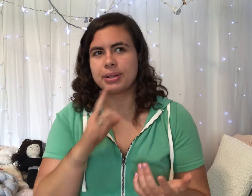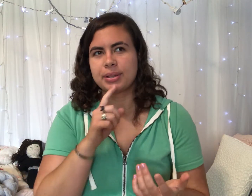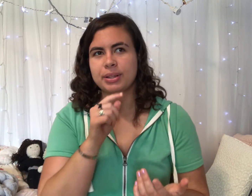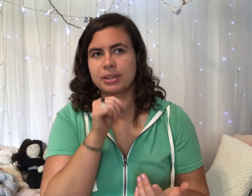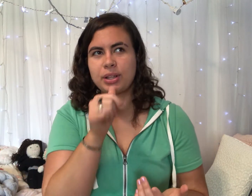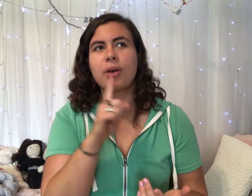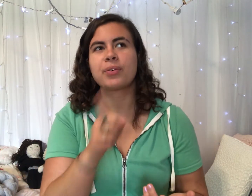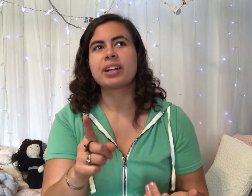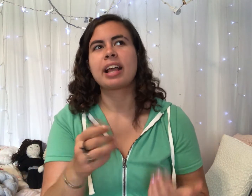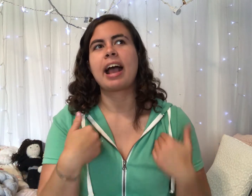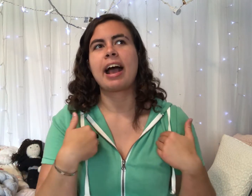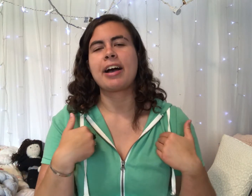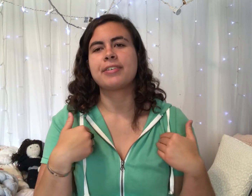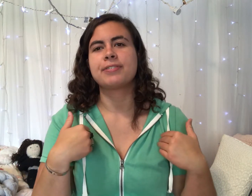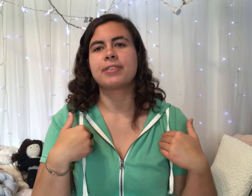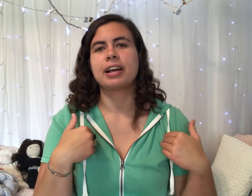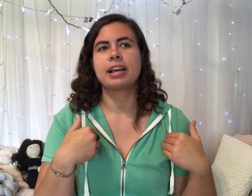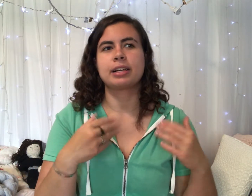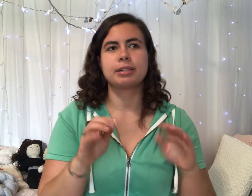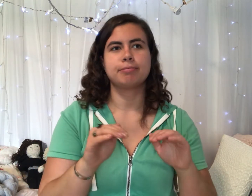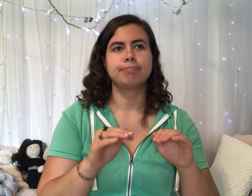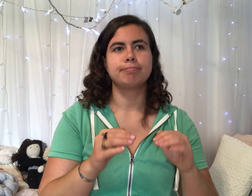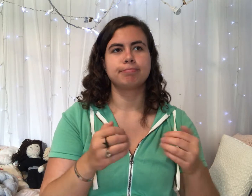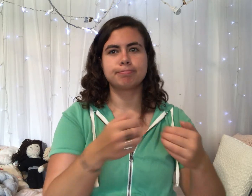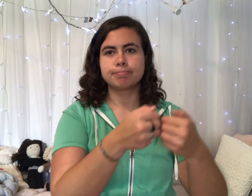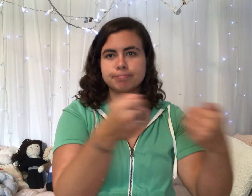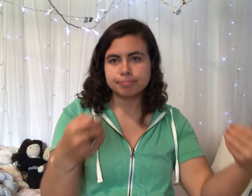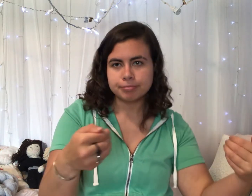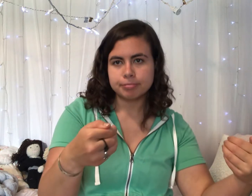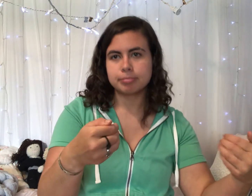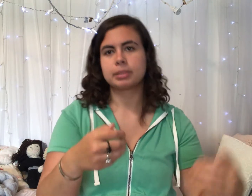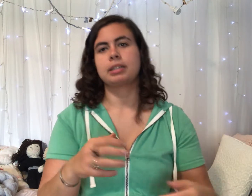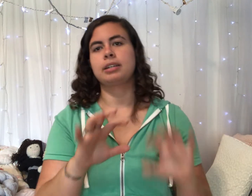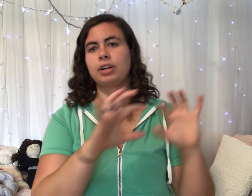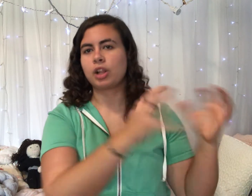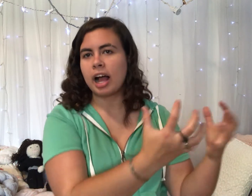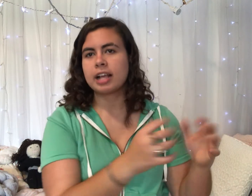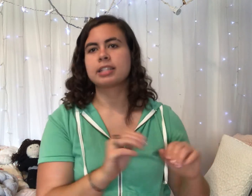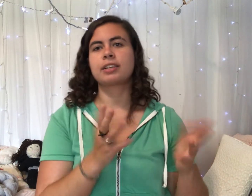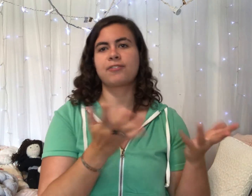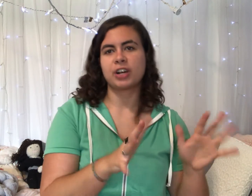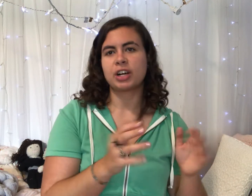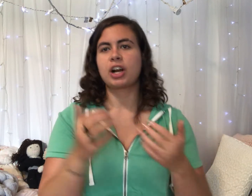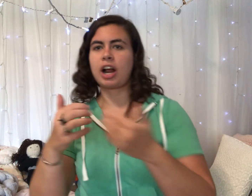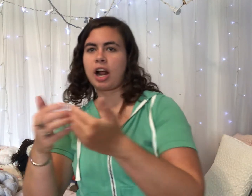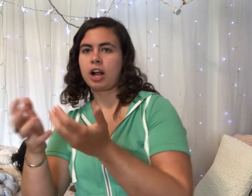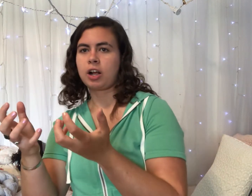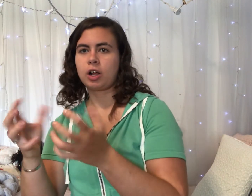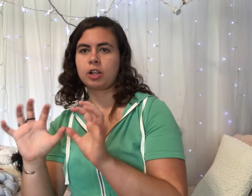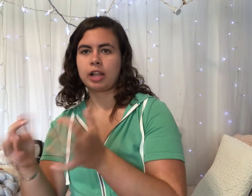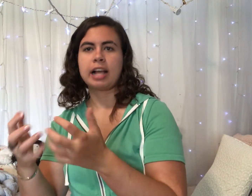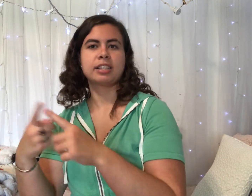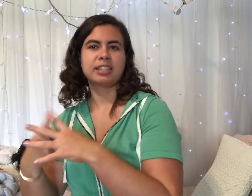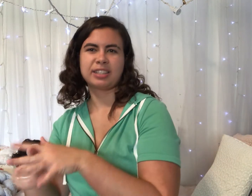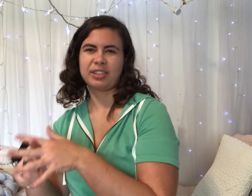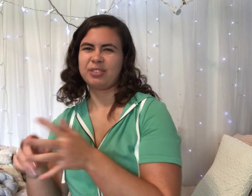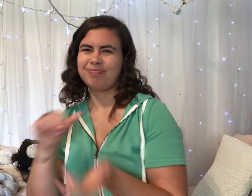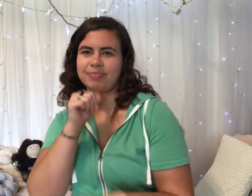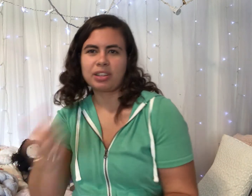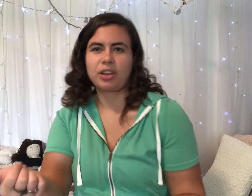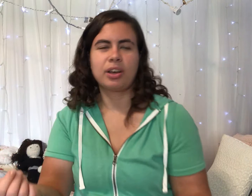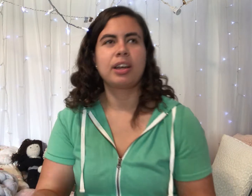We don't really have a separation where one class ends and the other begins.